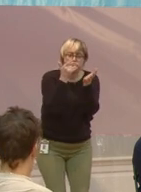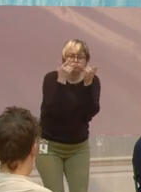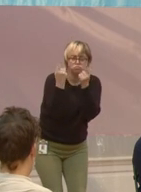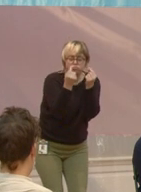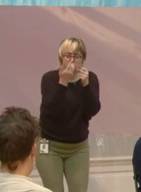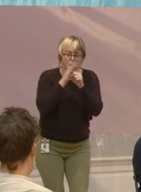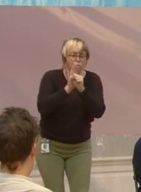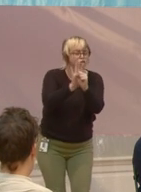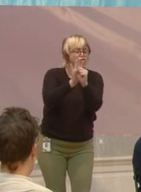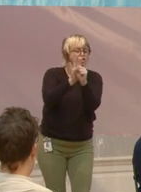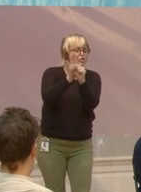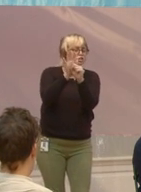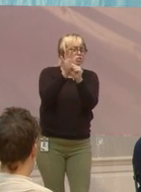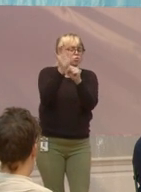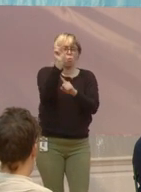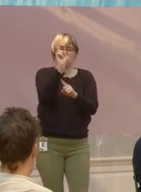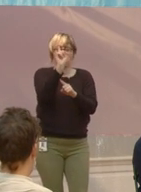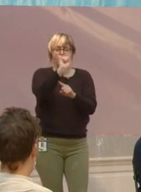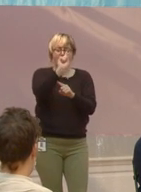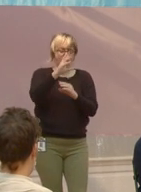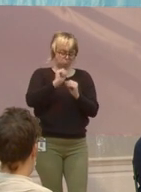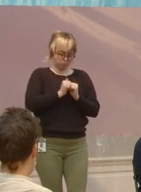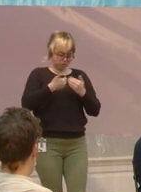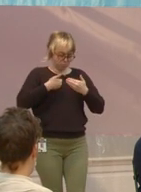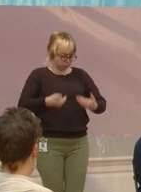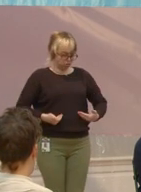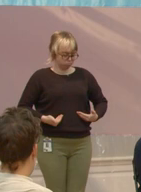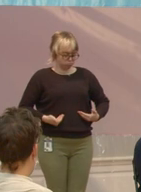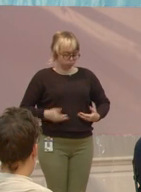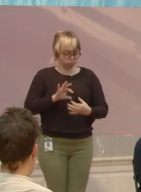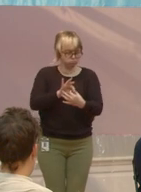to push where and how the body is situated, and how it was